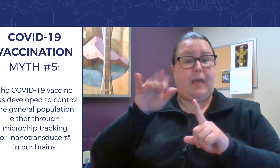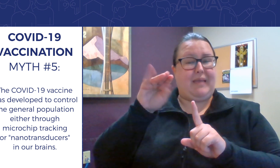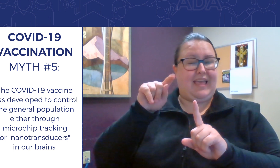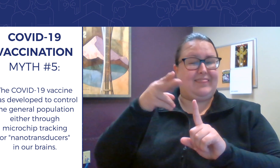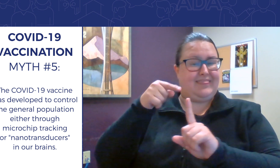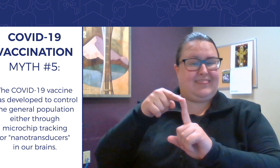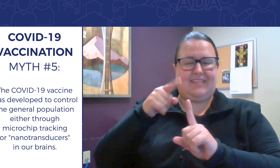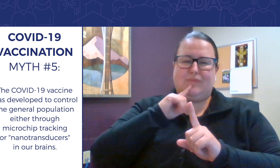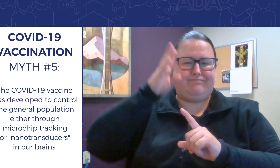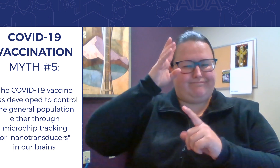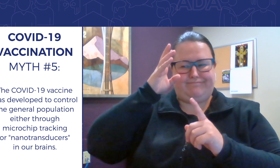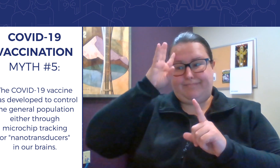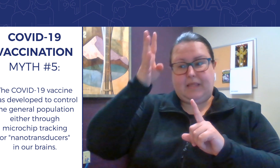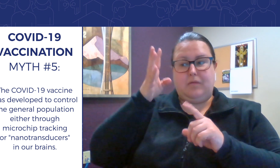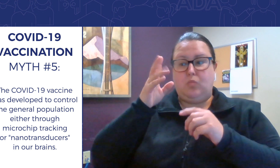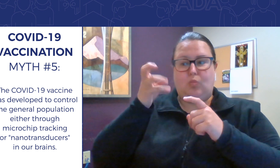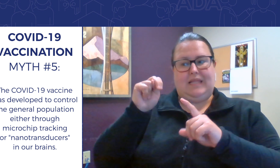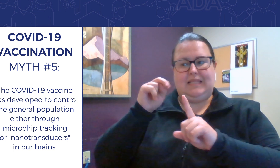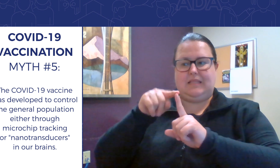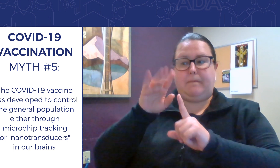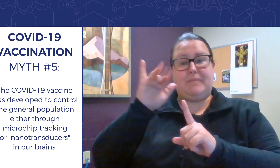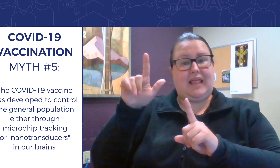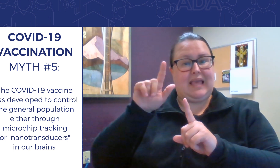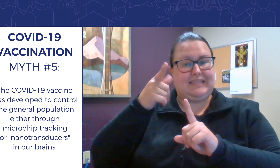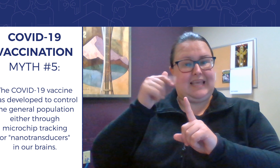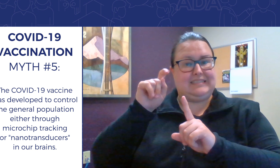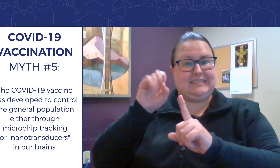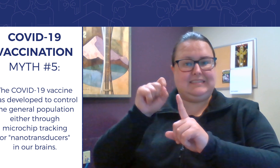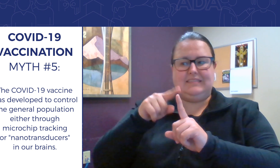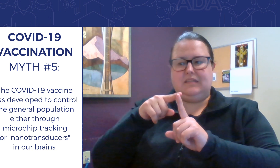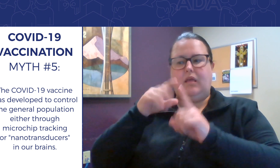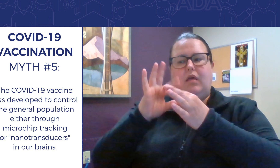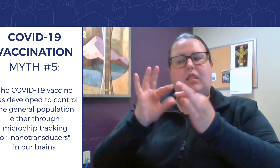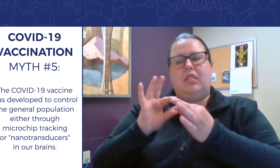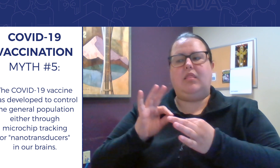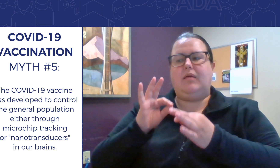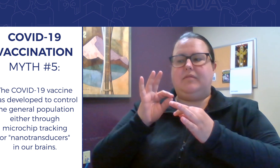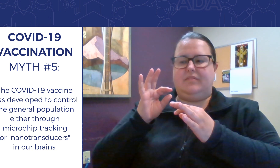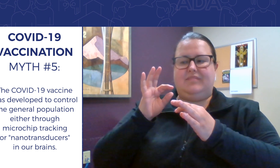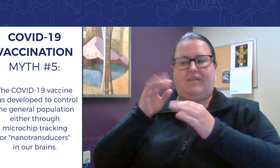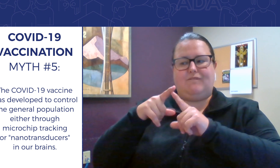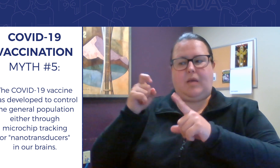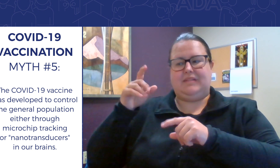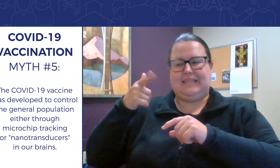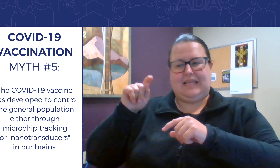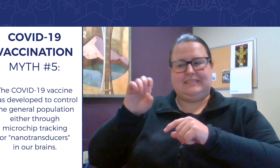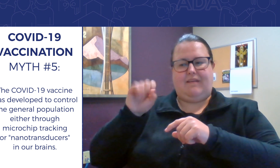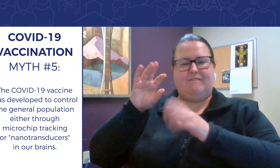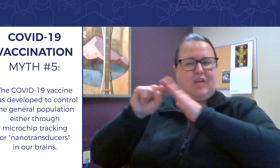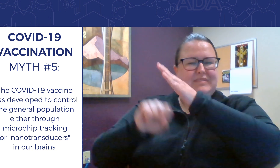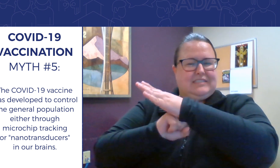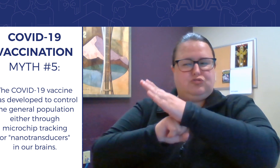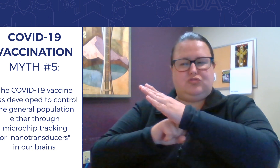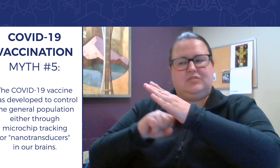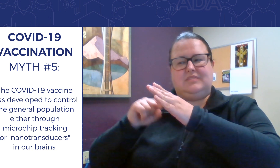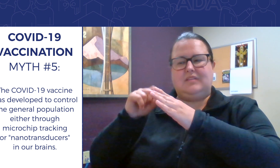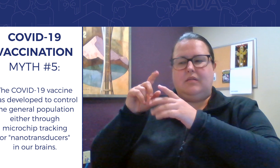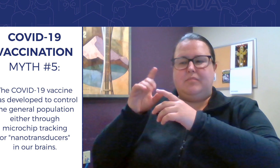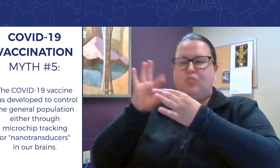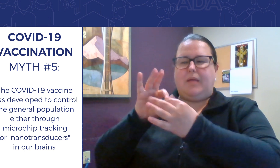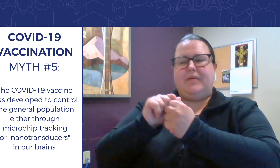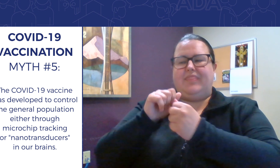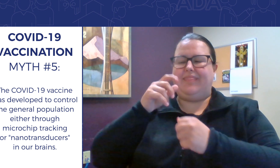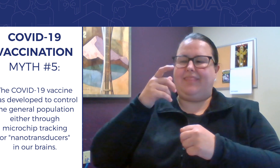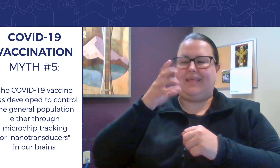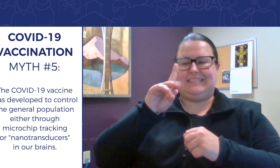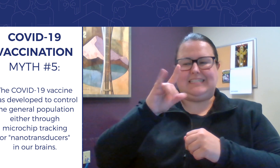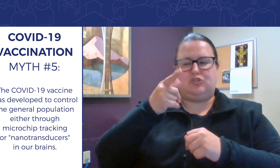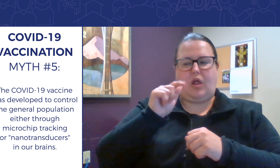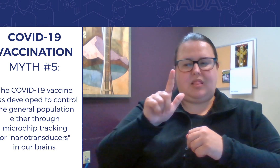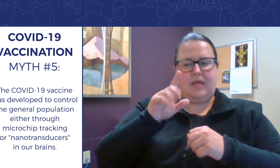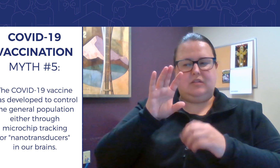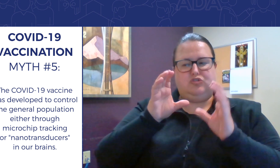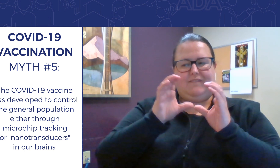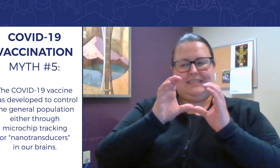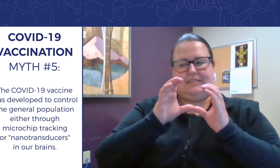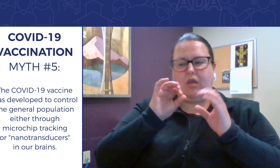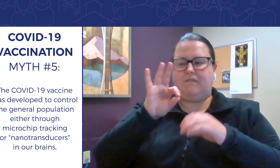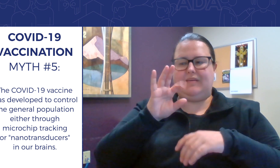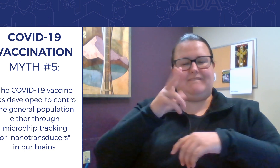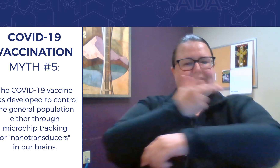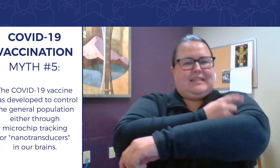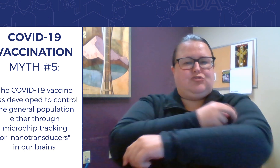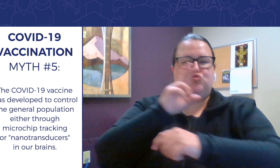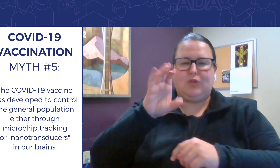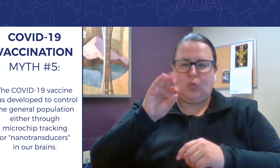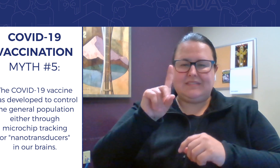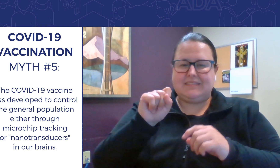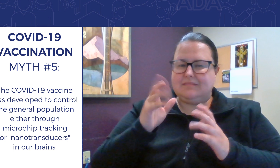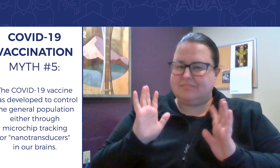That myth came from when the Gates Foundation talked about a digital certification for the vaccine.